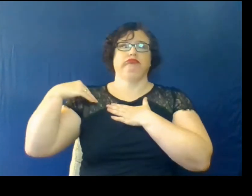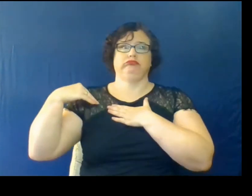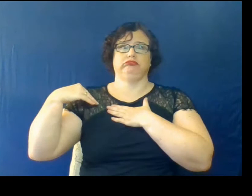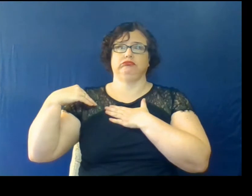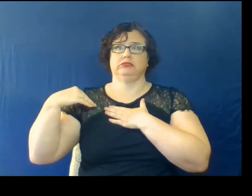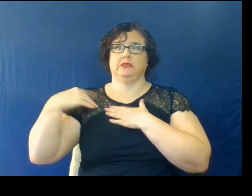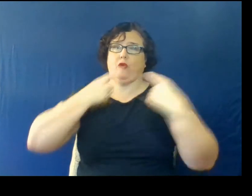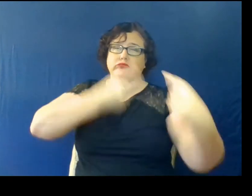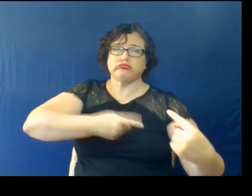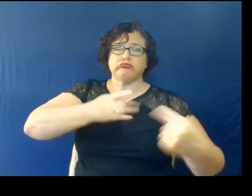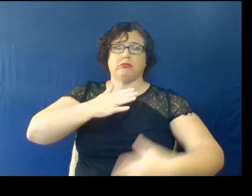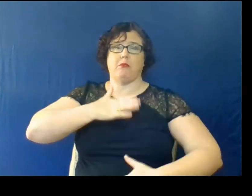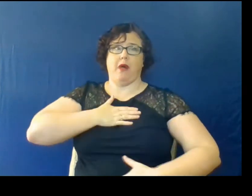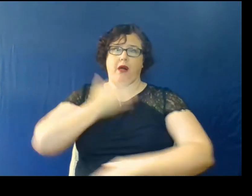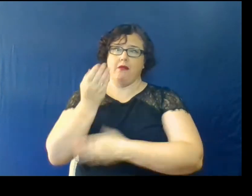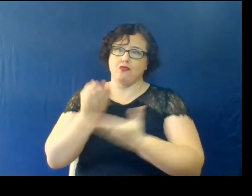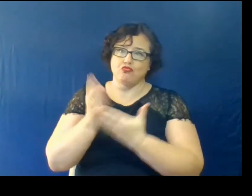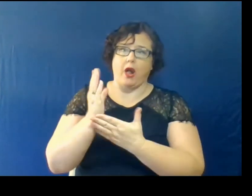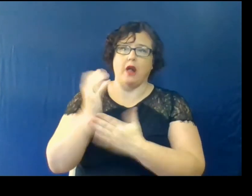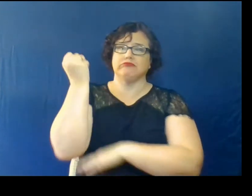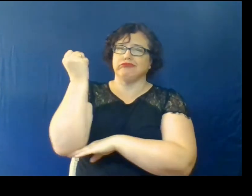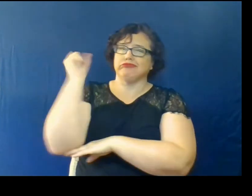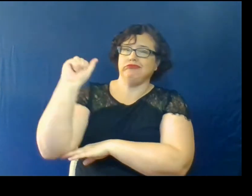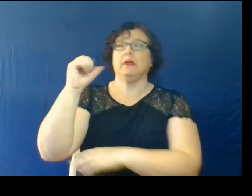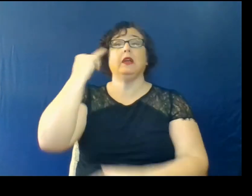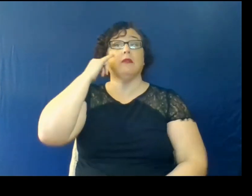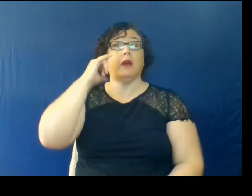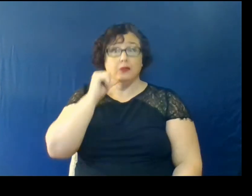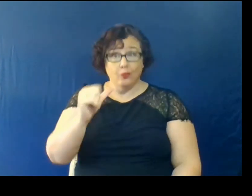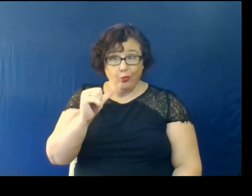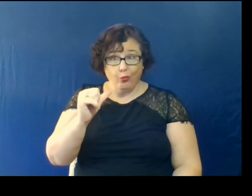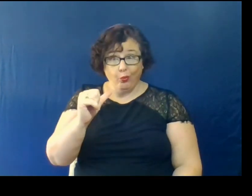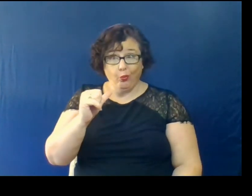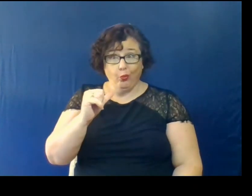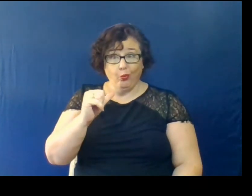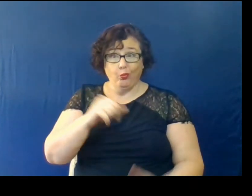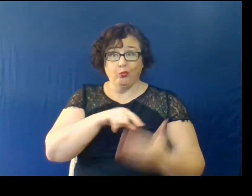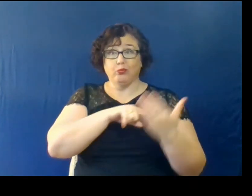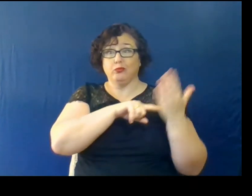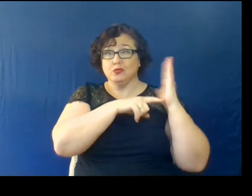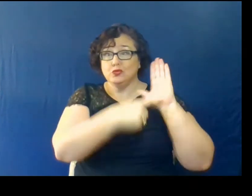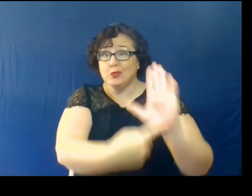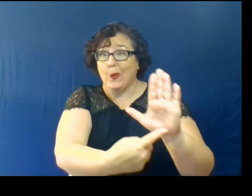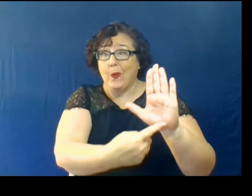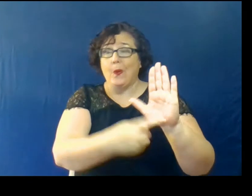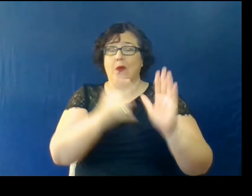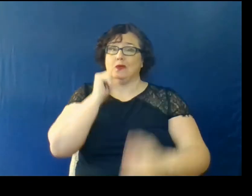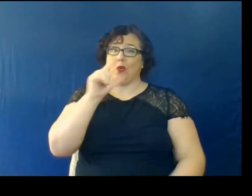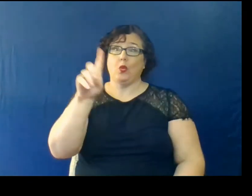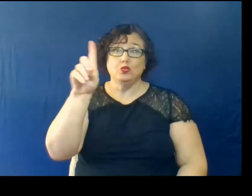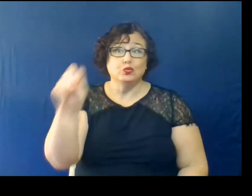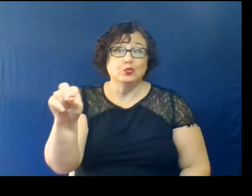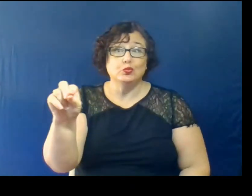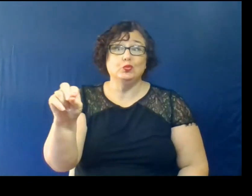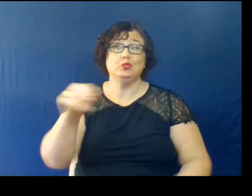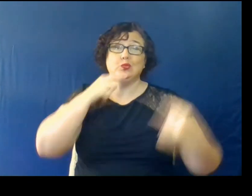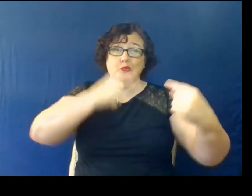own right. You know if I don't do it, if I don't show it, if I don't do it, very likely it's not